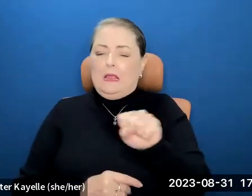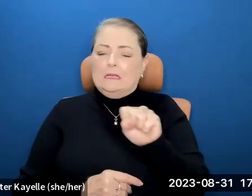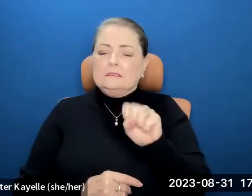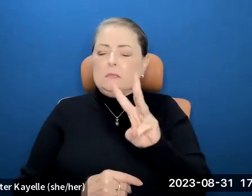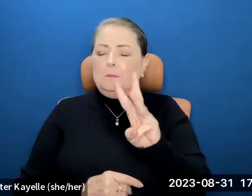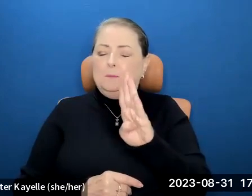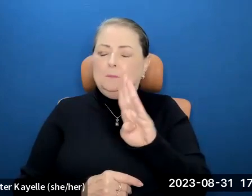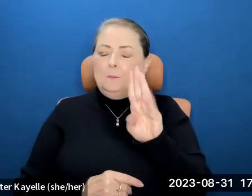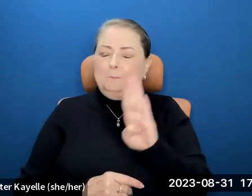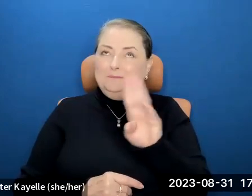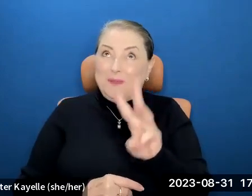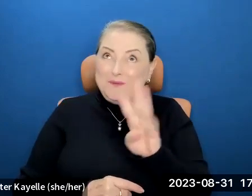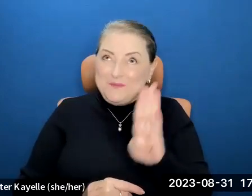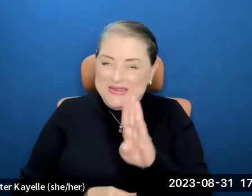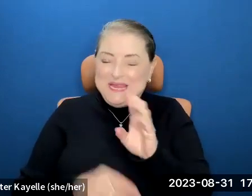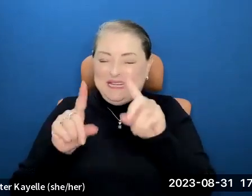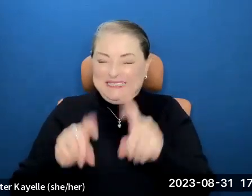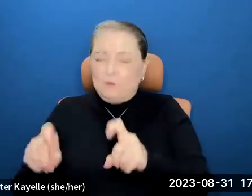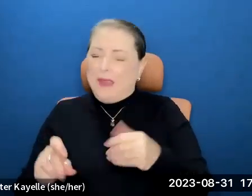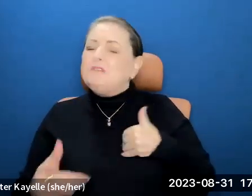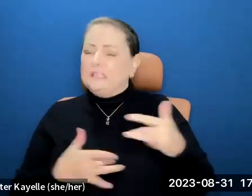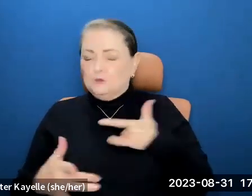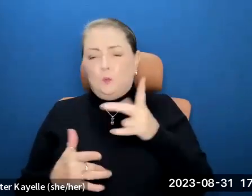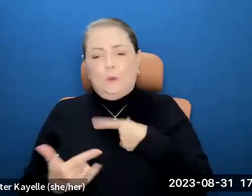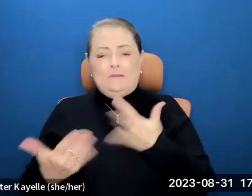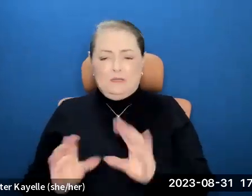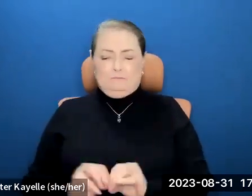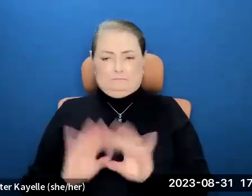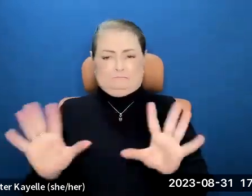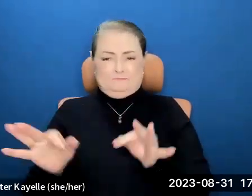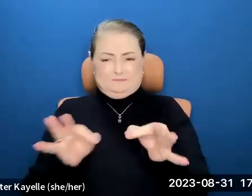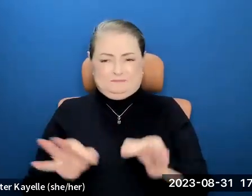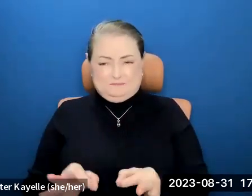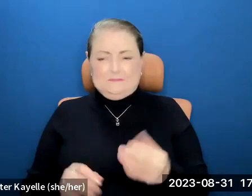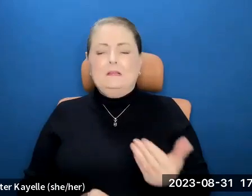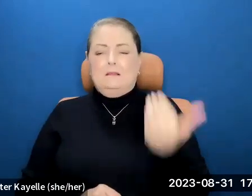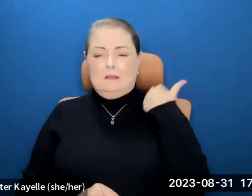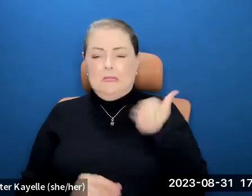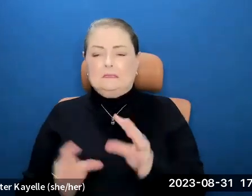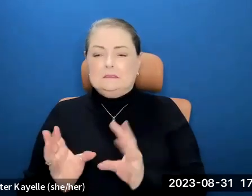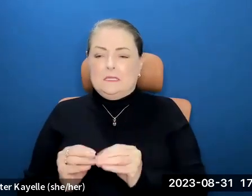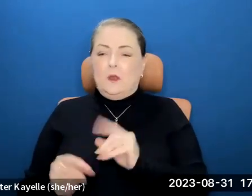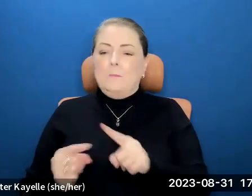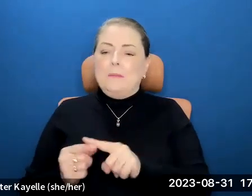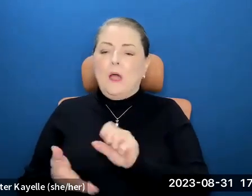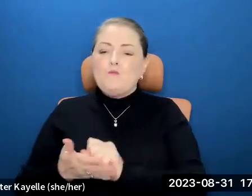we have some concerns which we expressed Earl at the last session about the removal of continuing